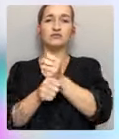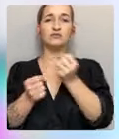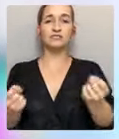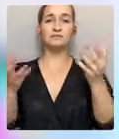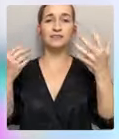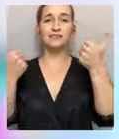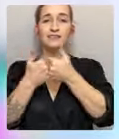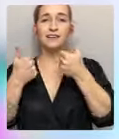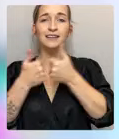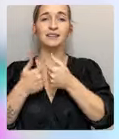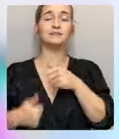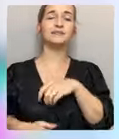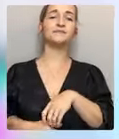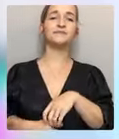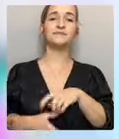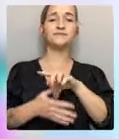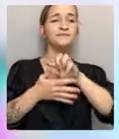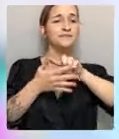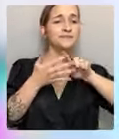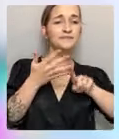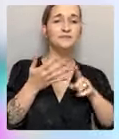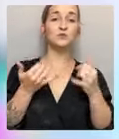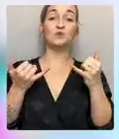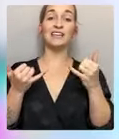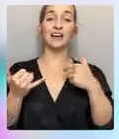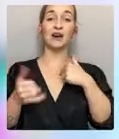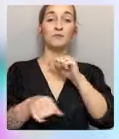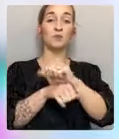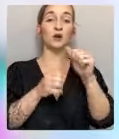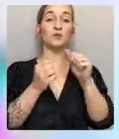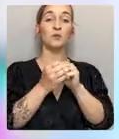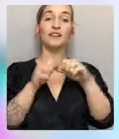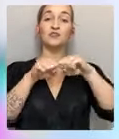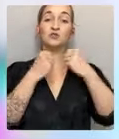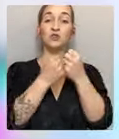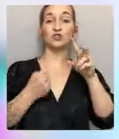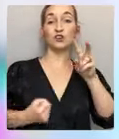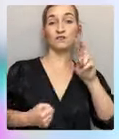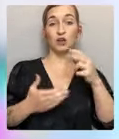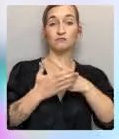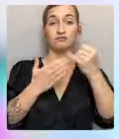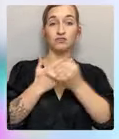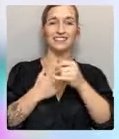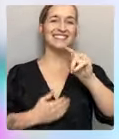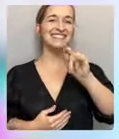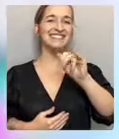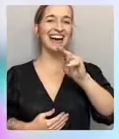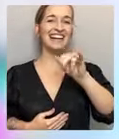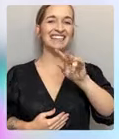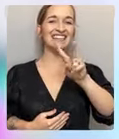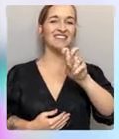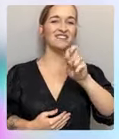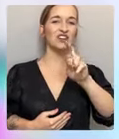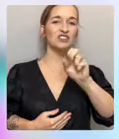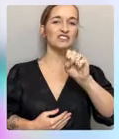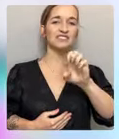"Blaston," and right now I'm working with our social VR project, "Tinyverse."